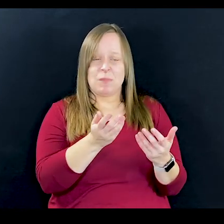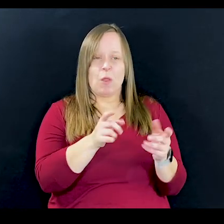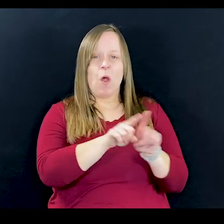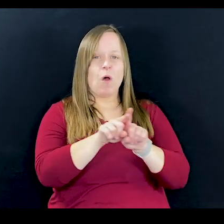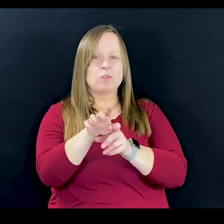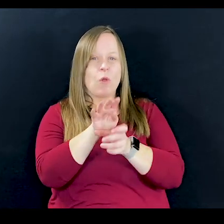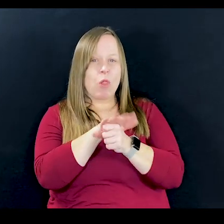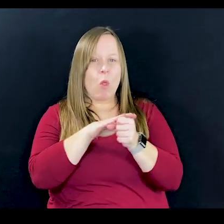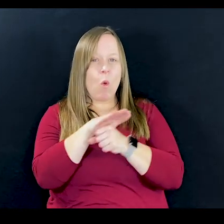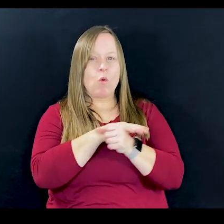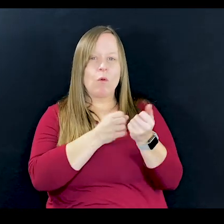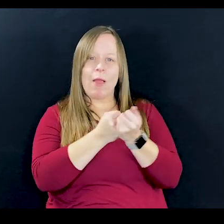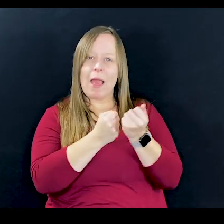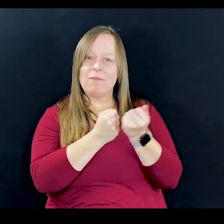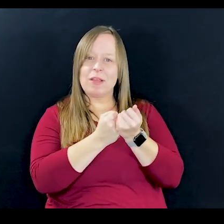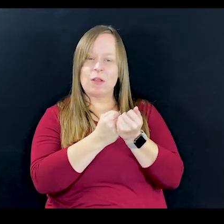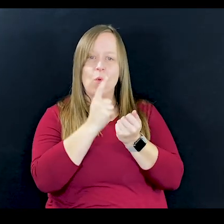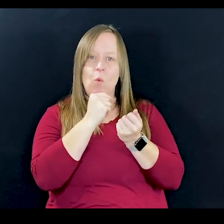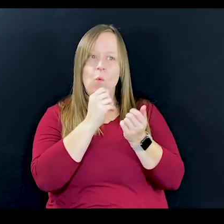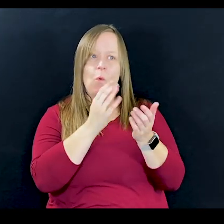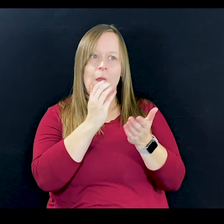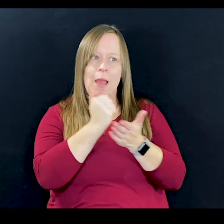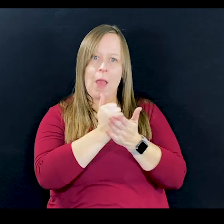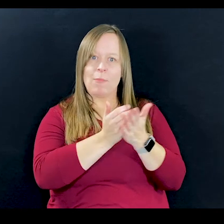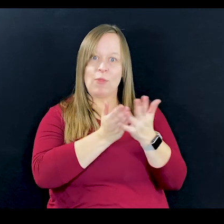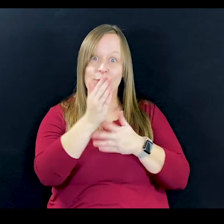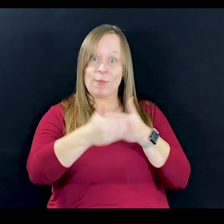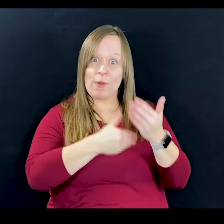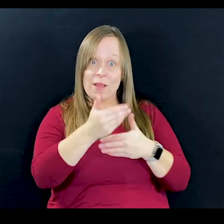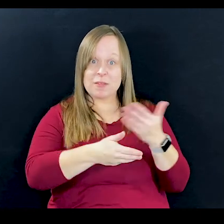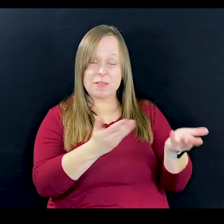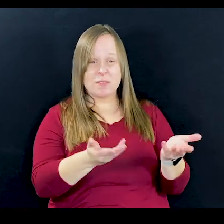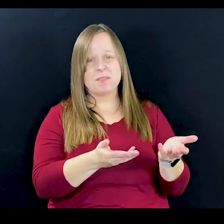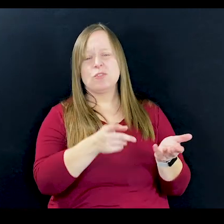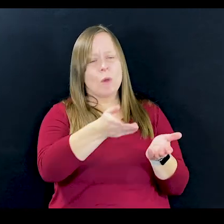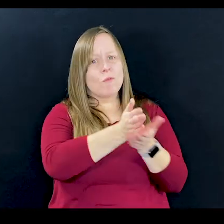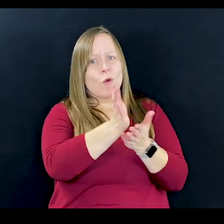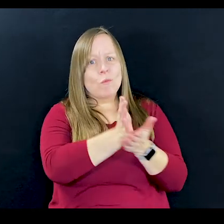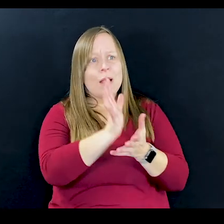There are also local advocates who can help you through that process. You have a